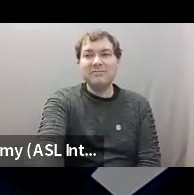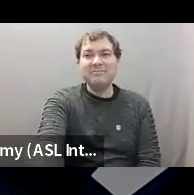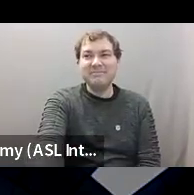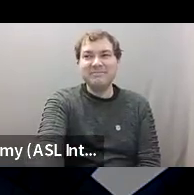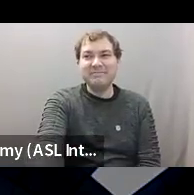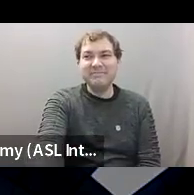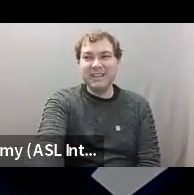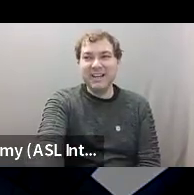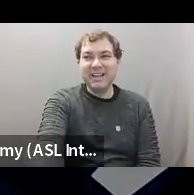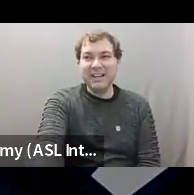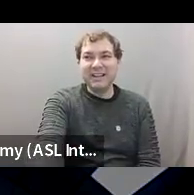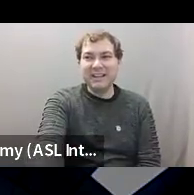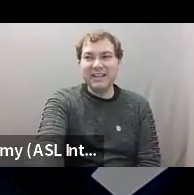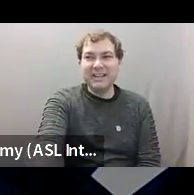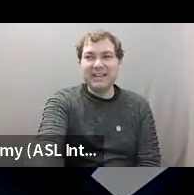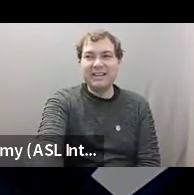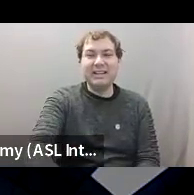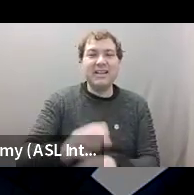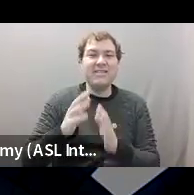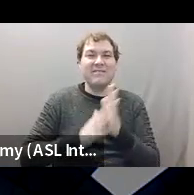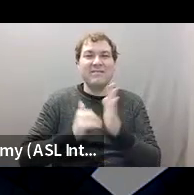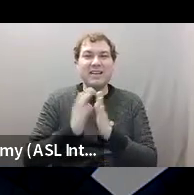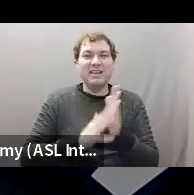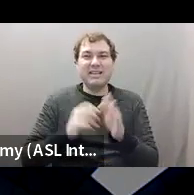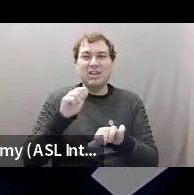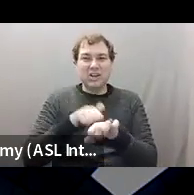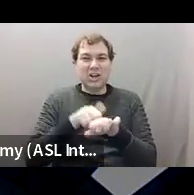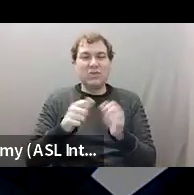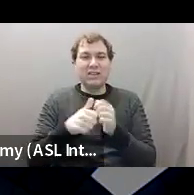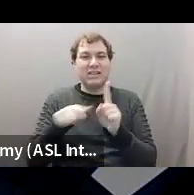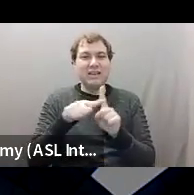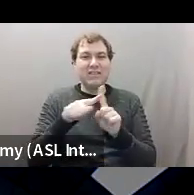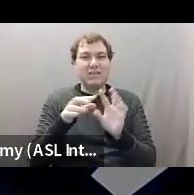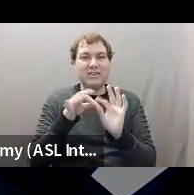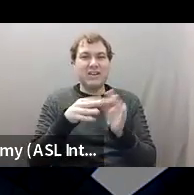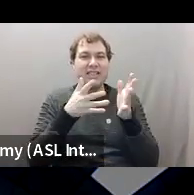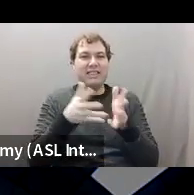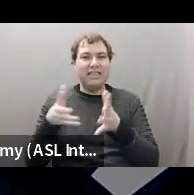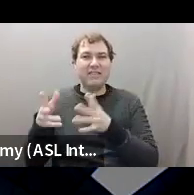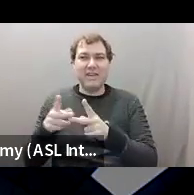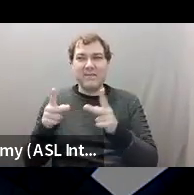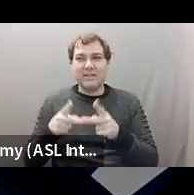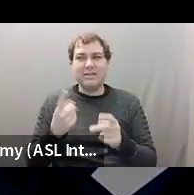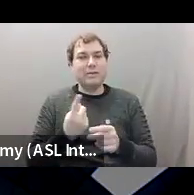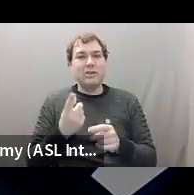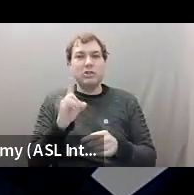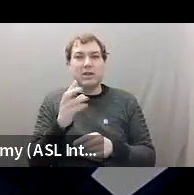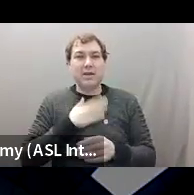Linda Pogue: Donna talks about painting rocks and with positive affirmations and leaving them to places. But somebody's been doing that in my neighborhood. I appreciate it.